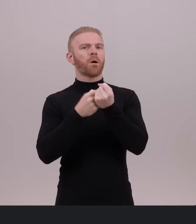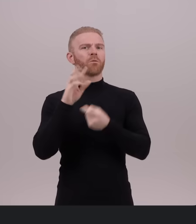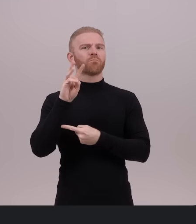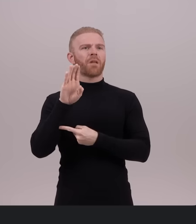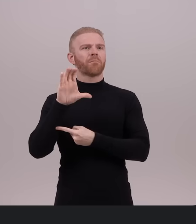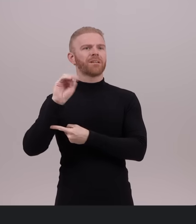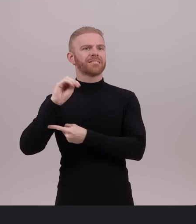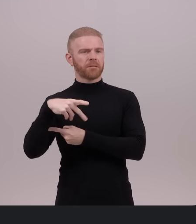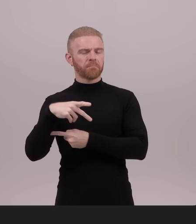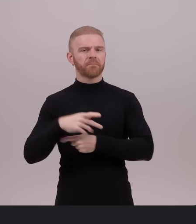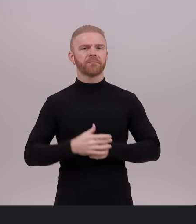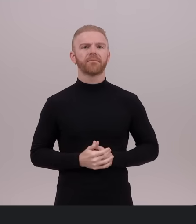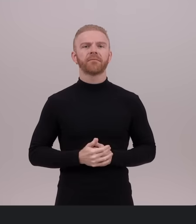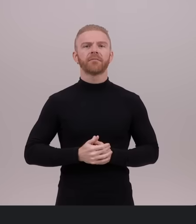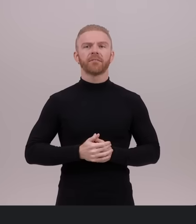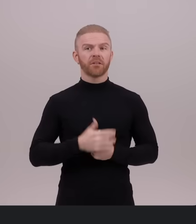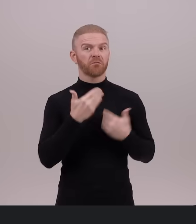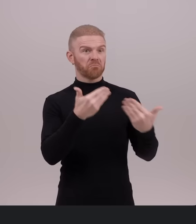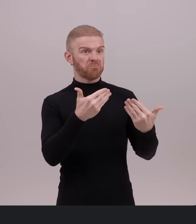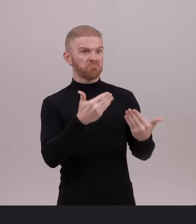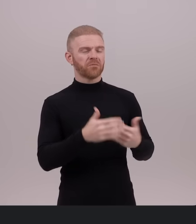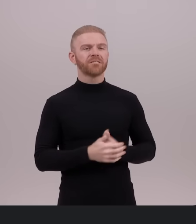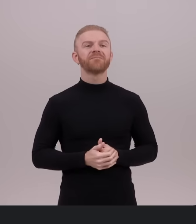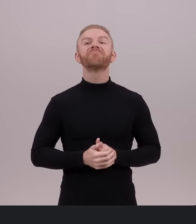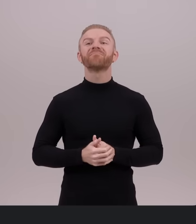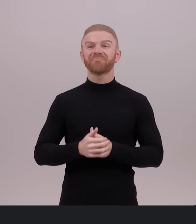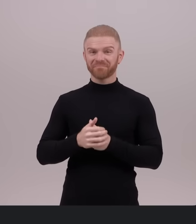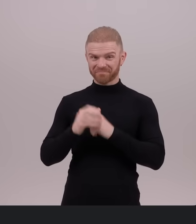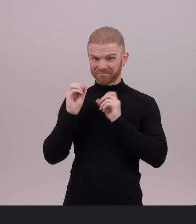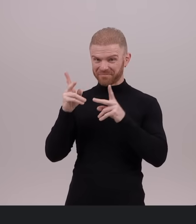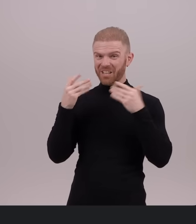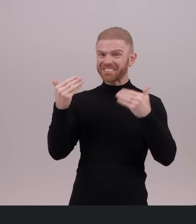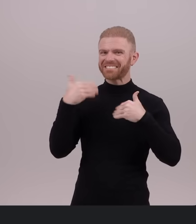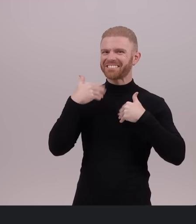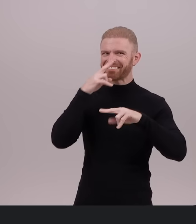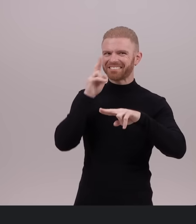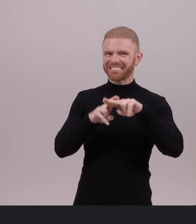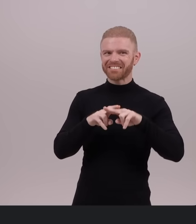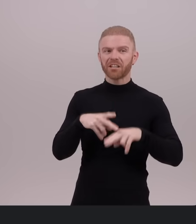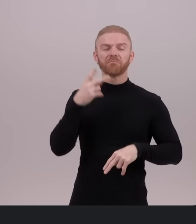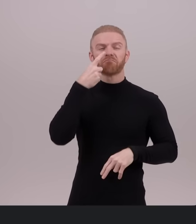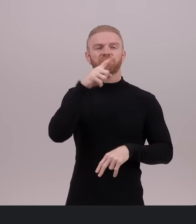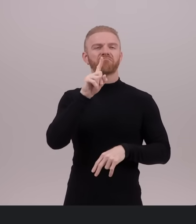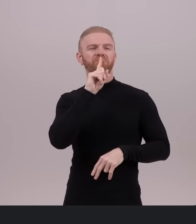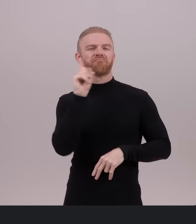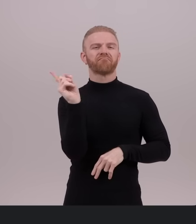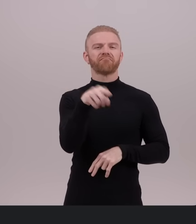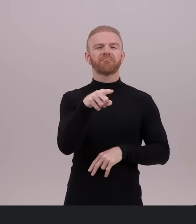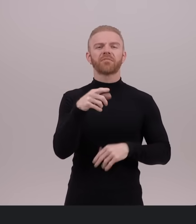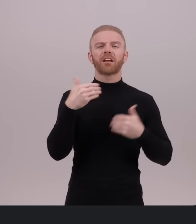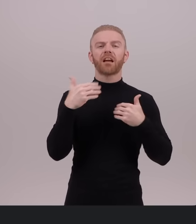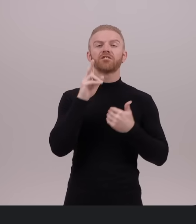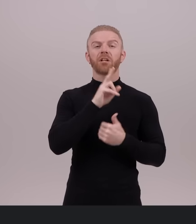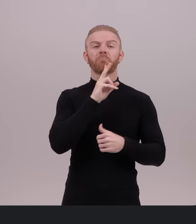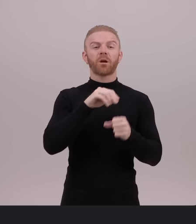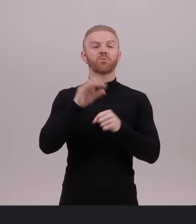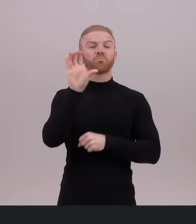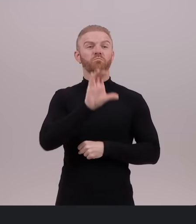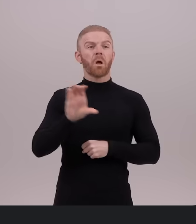Okay. Let's have some fun. Can you prompt in Gemini and Chrome: Configure the ultimate party car.